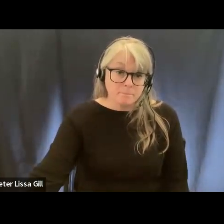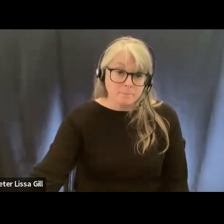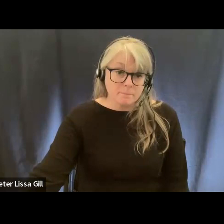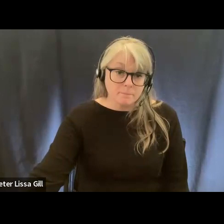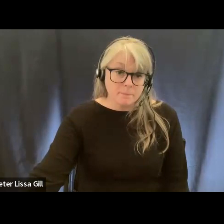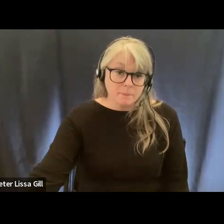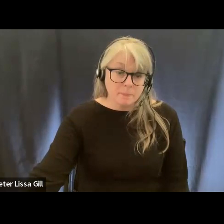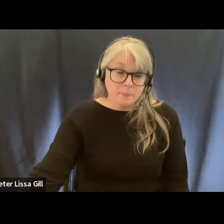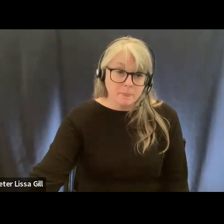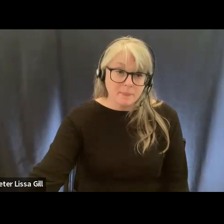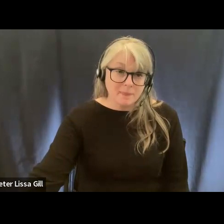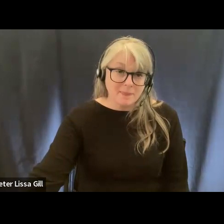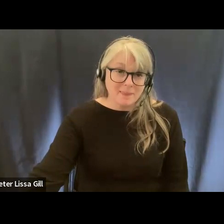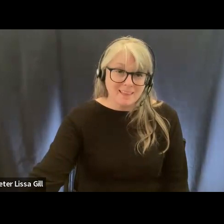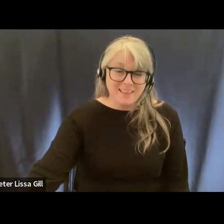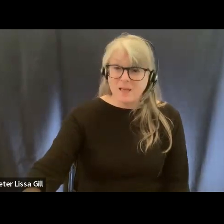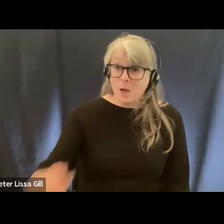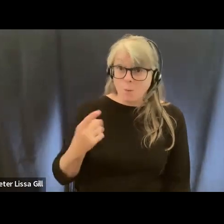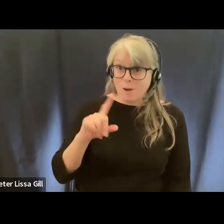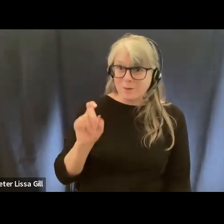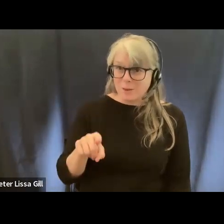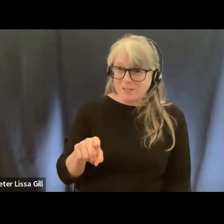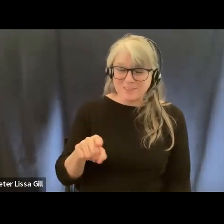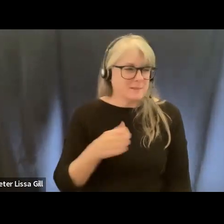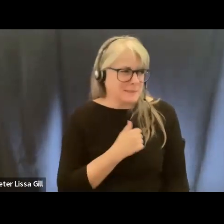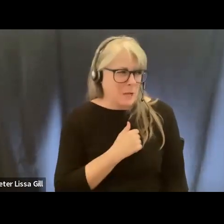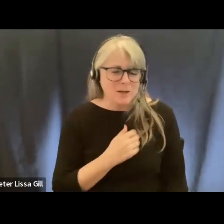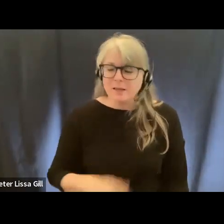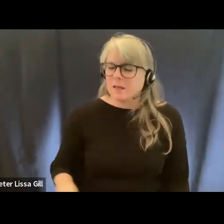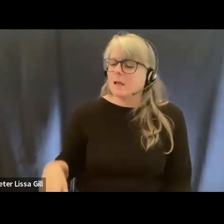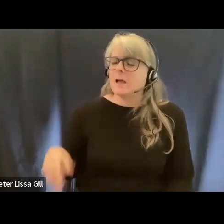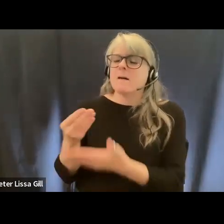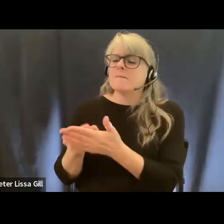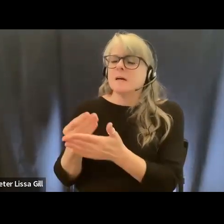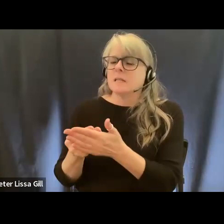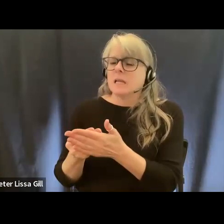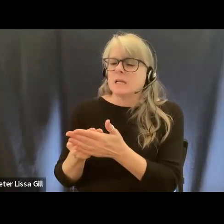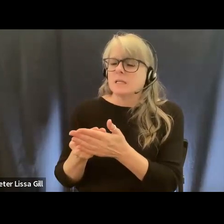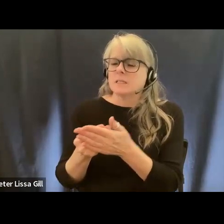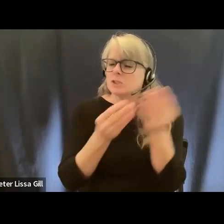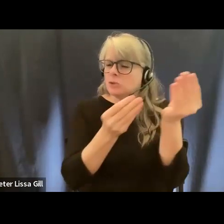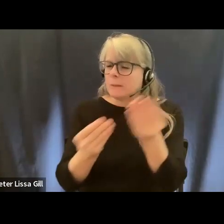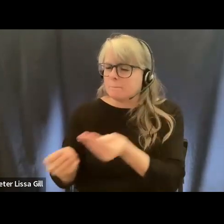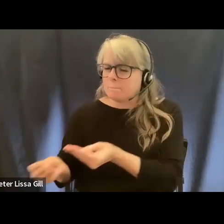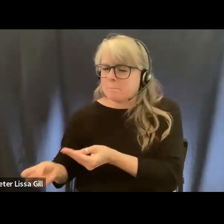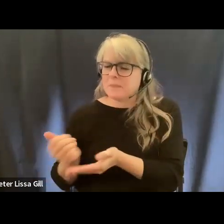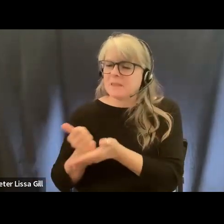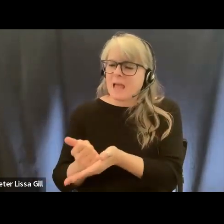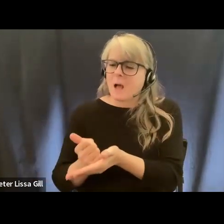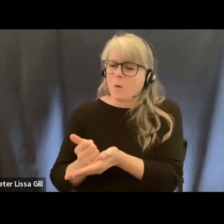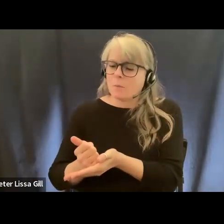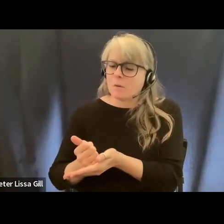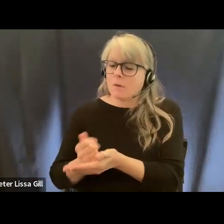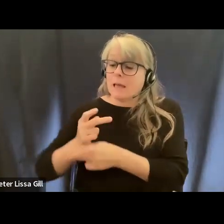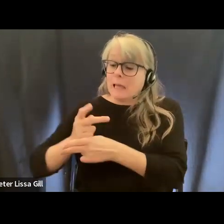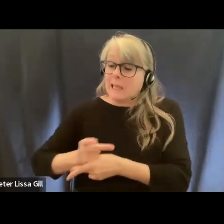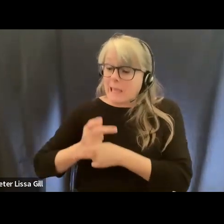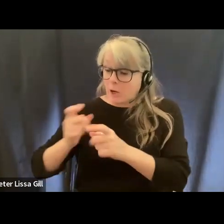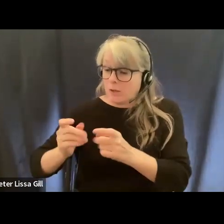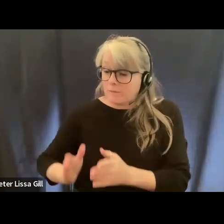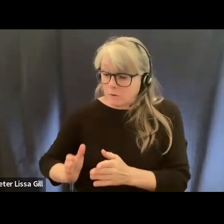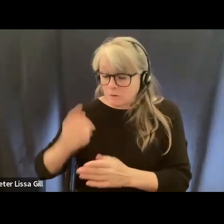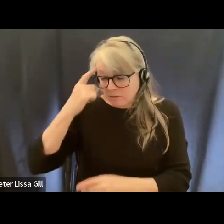So we have one question. What are what are the funding streams? To help caregivers of elderly or disabled family members make homes more accessible.